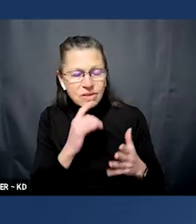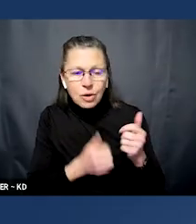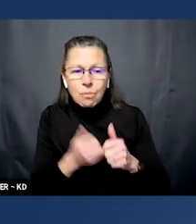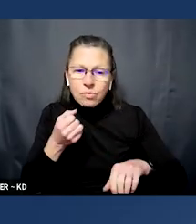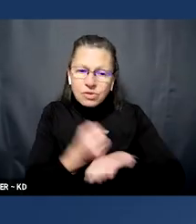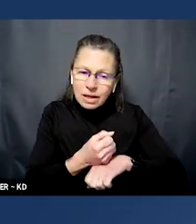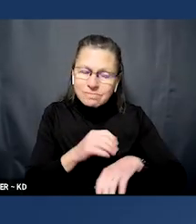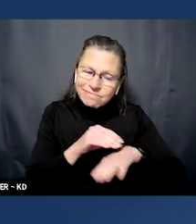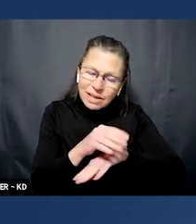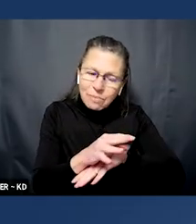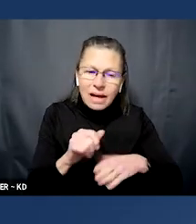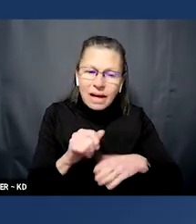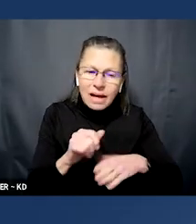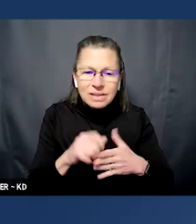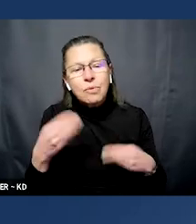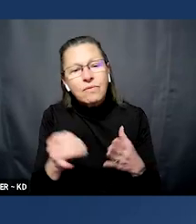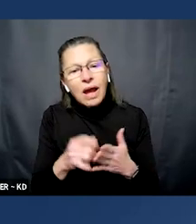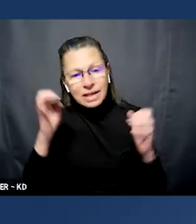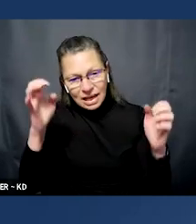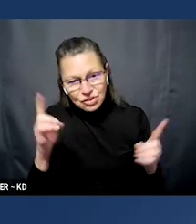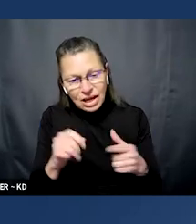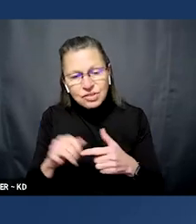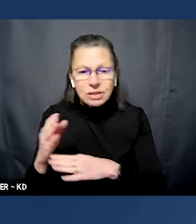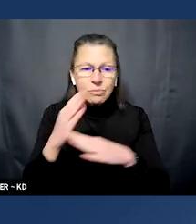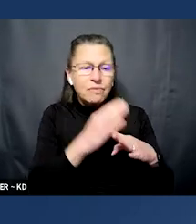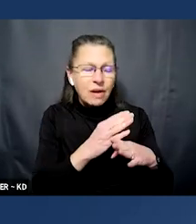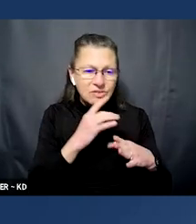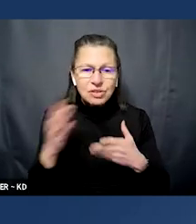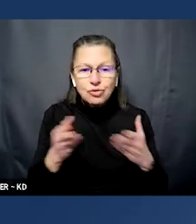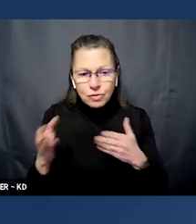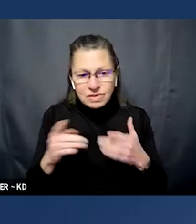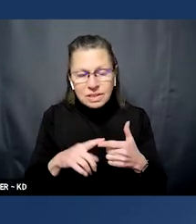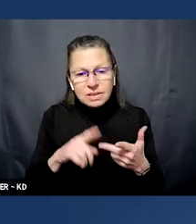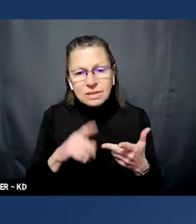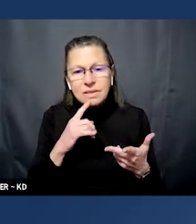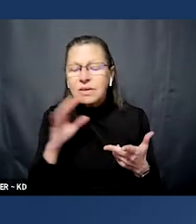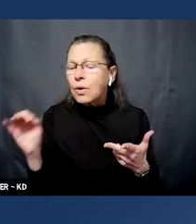provide HIV education and prevention services, harm reduction and overdose prevention services,